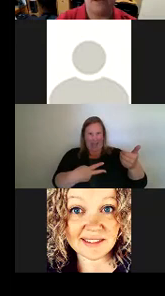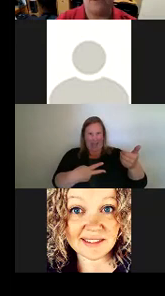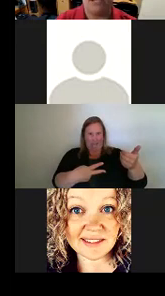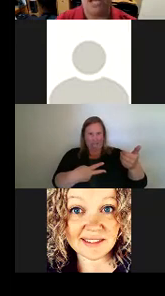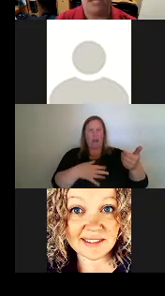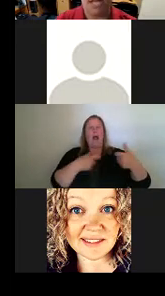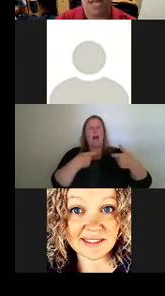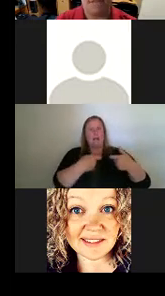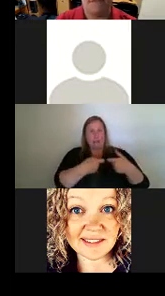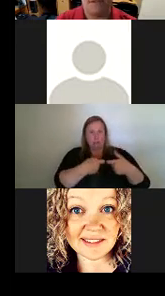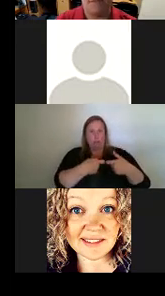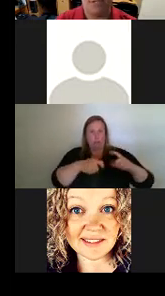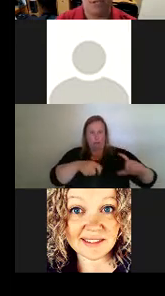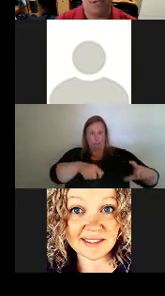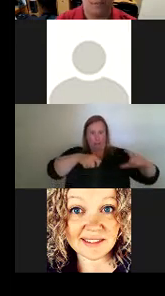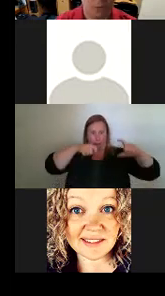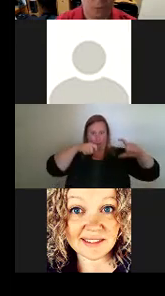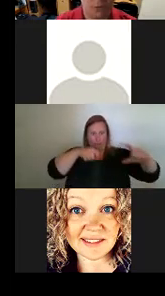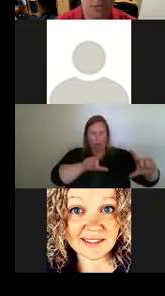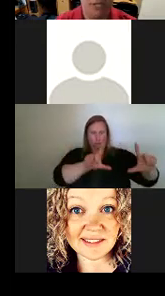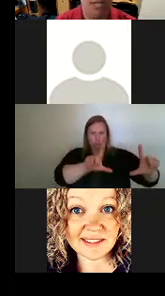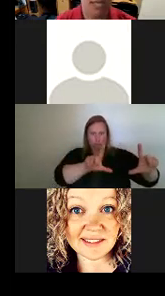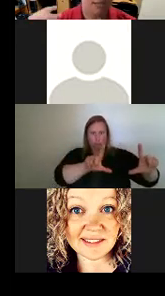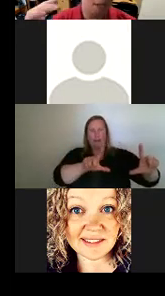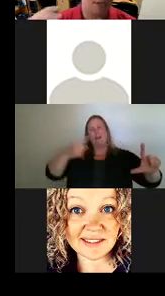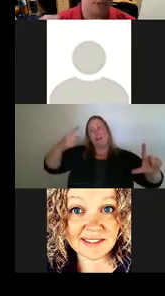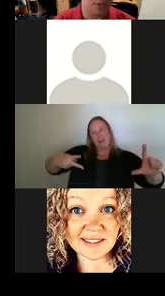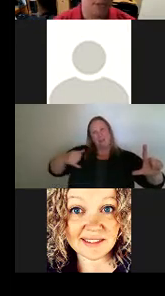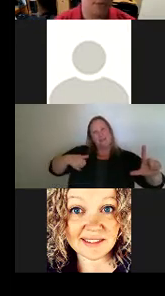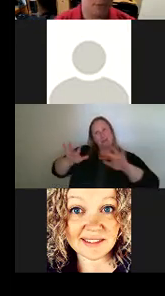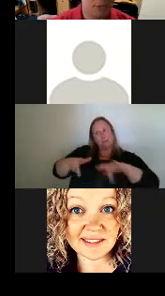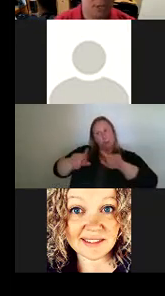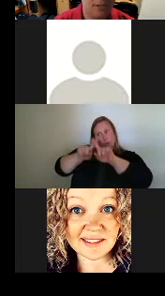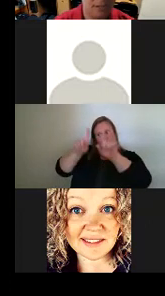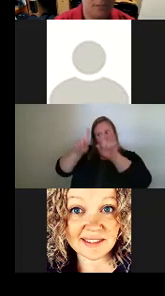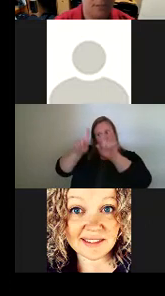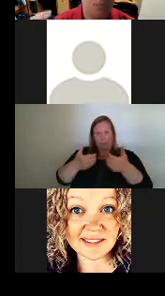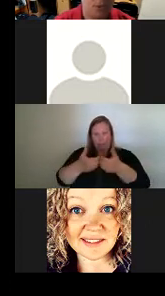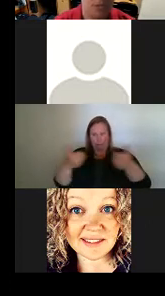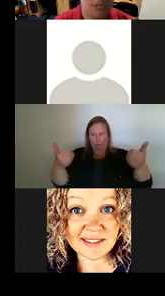AND HALF OF WHAT IS ON THE COMPUTER SCREEN. OFTEN YOU ARE ABLE TO ADJUST THE PORTION SO YOU CAN SEE